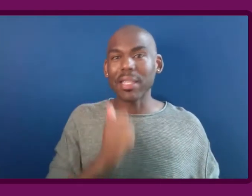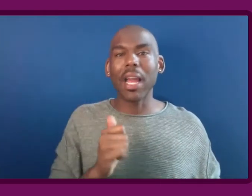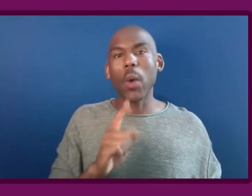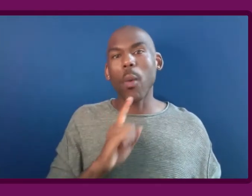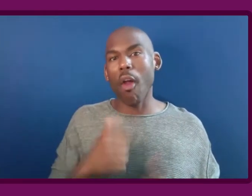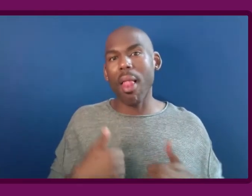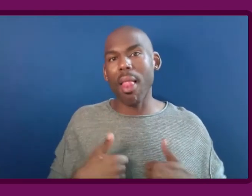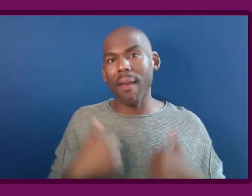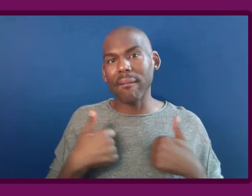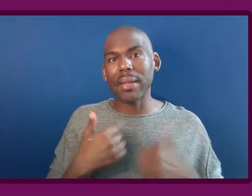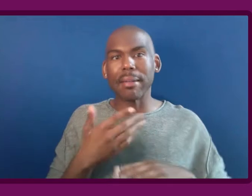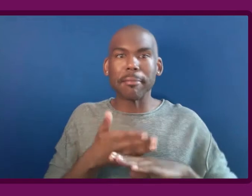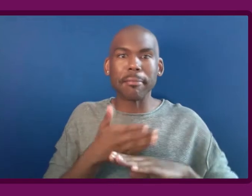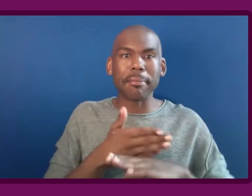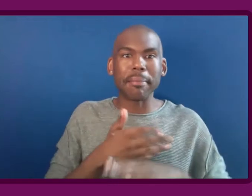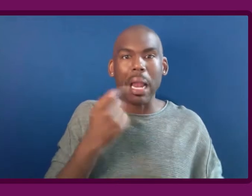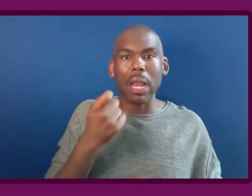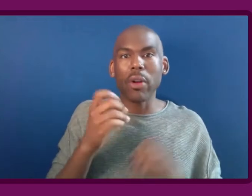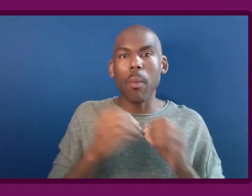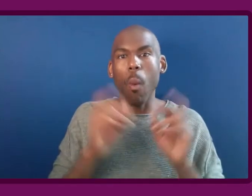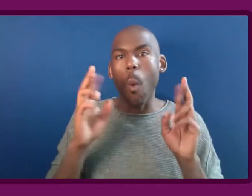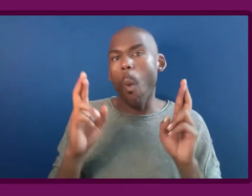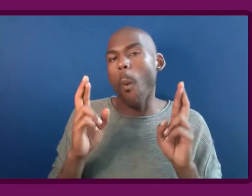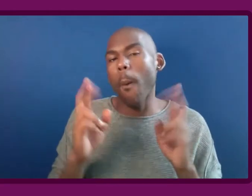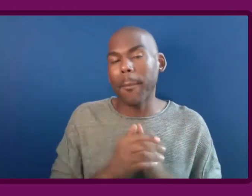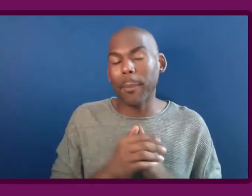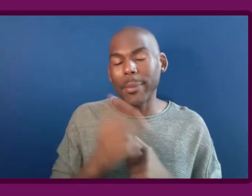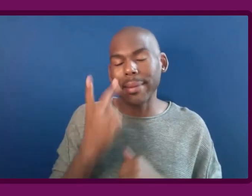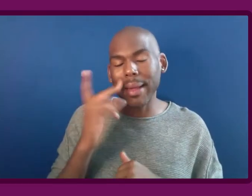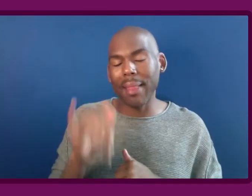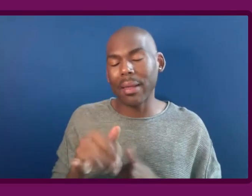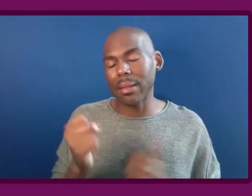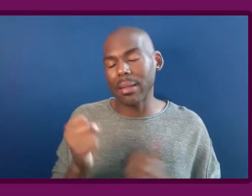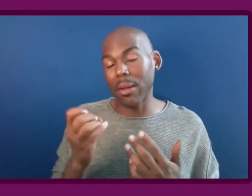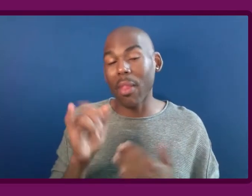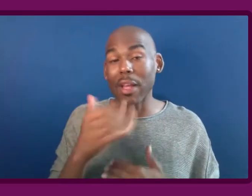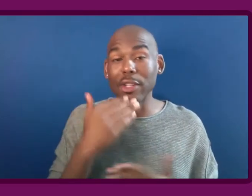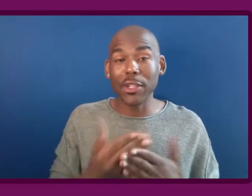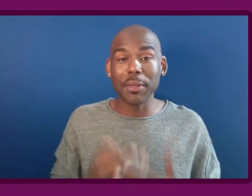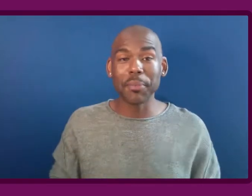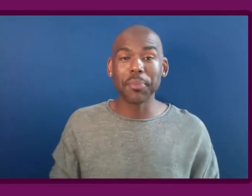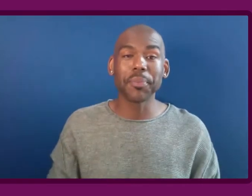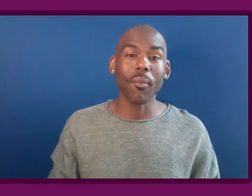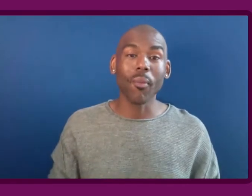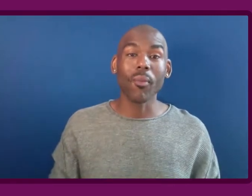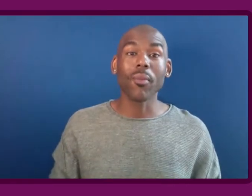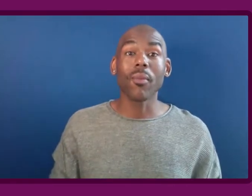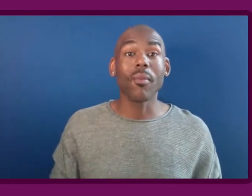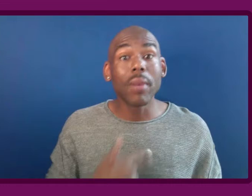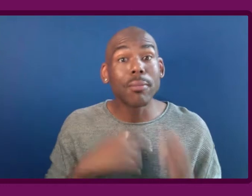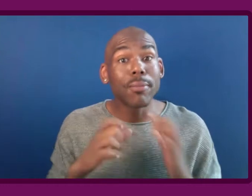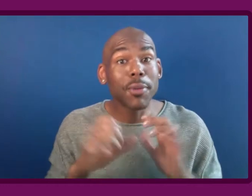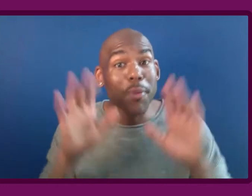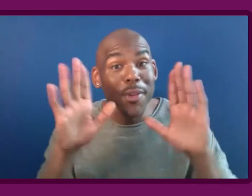every day is a little bit more of hope. We see a little bit more of hope, so that's good. I'm doing